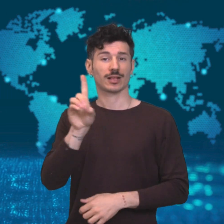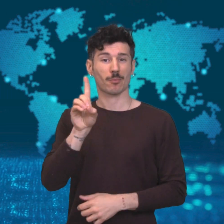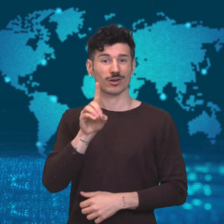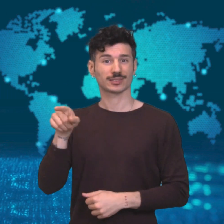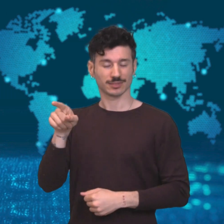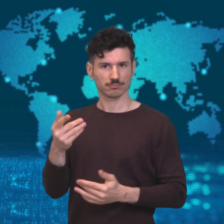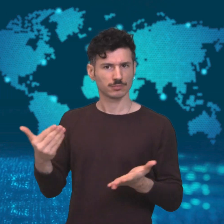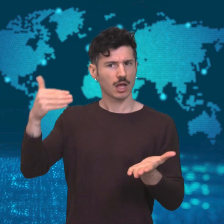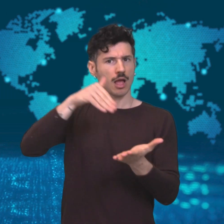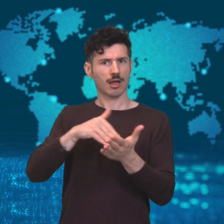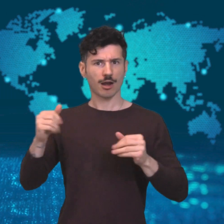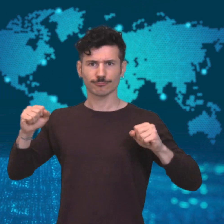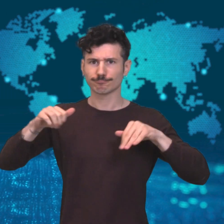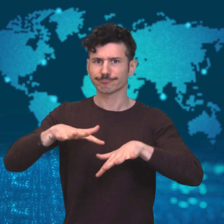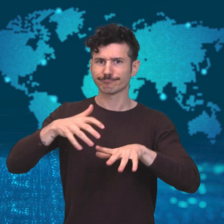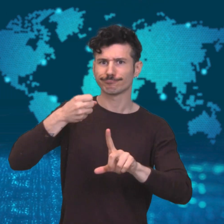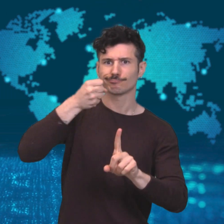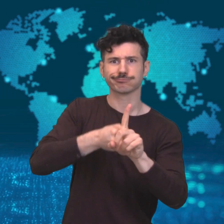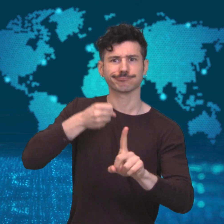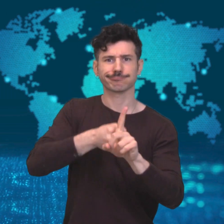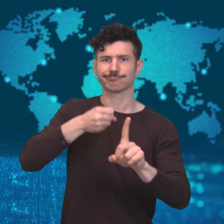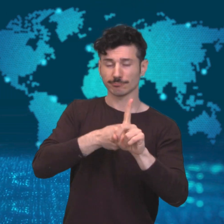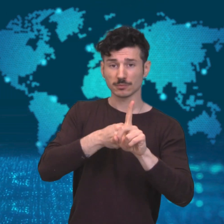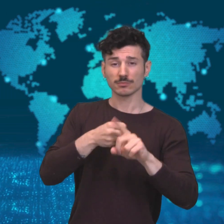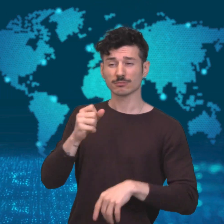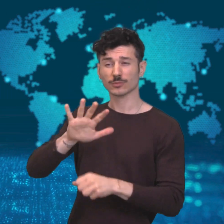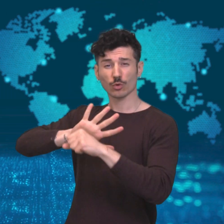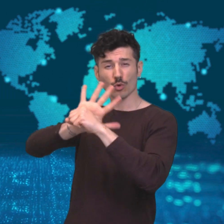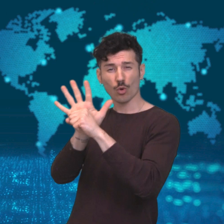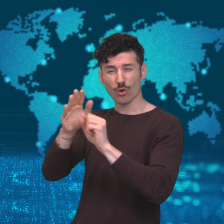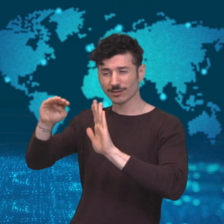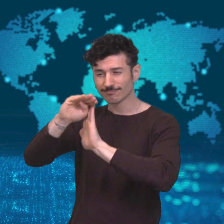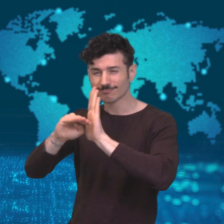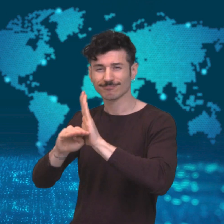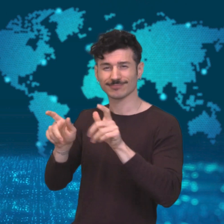protests resumed in Hong Kong despite social